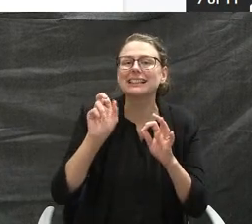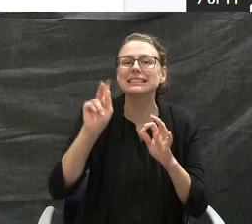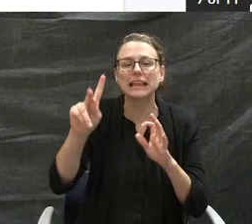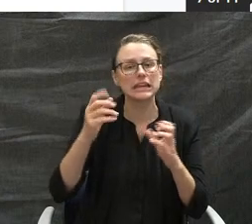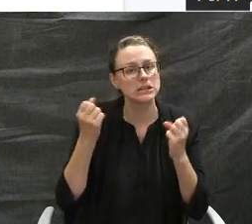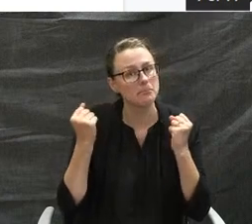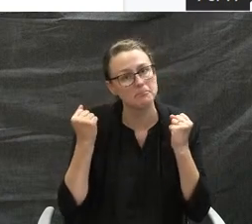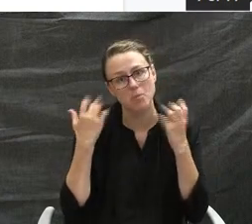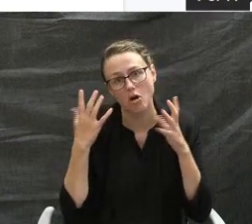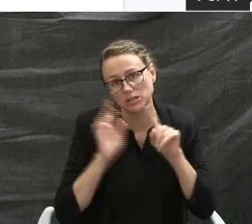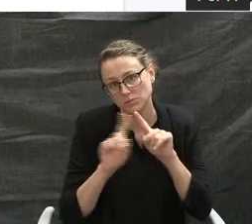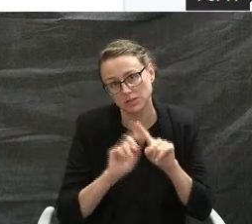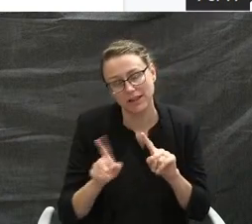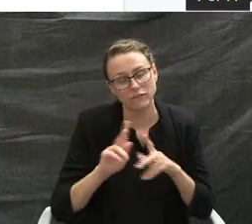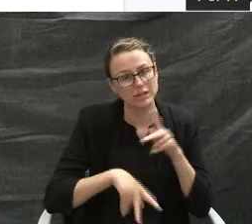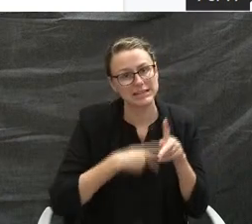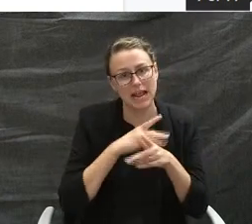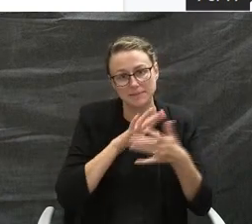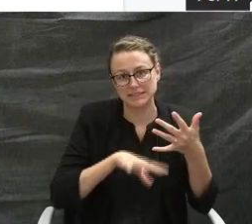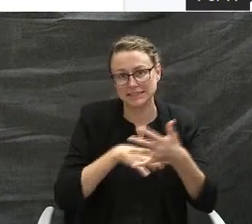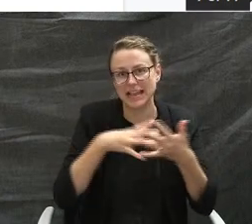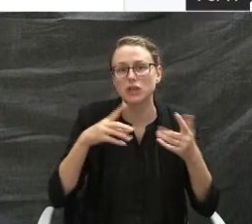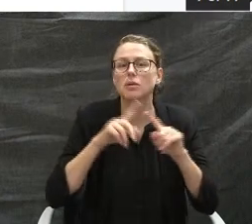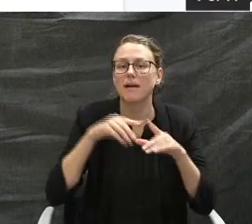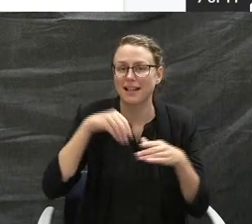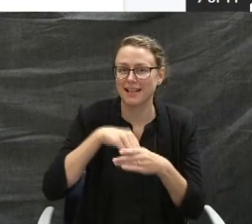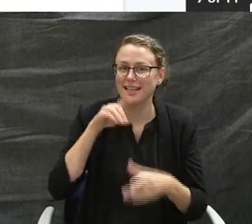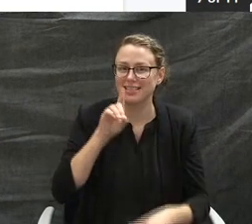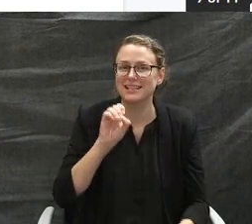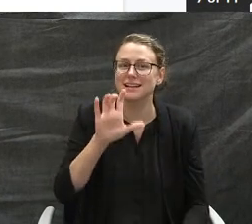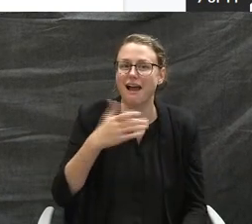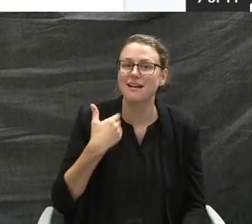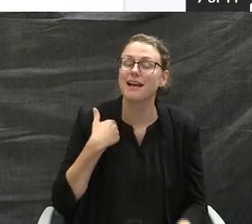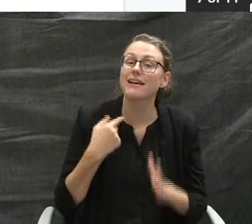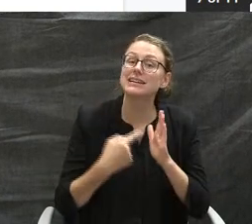we drew up butt paste it here in the document is just an example